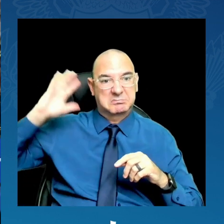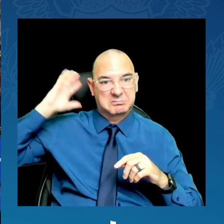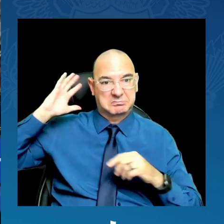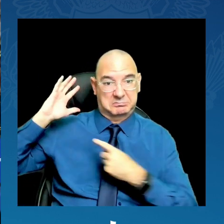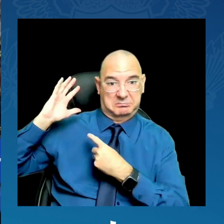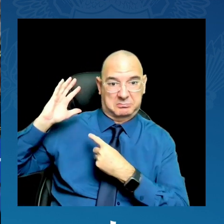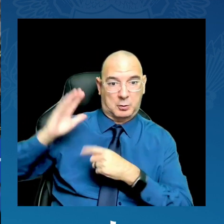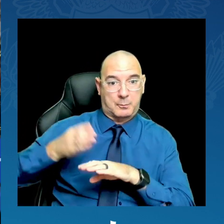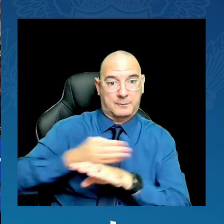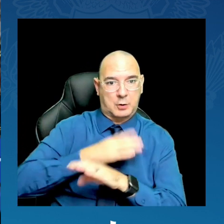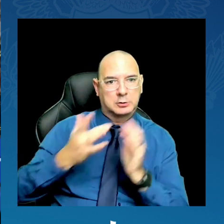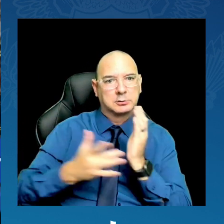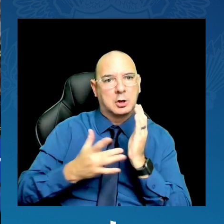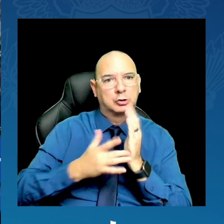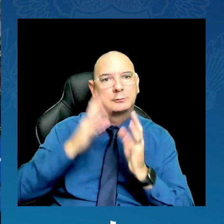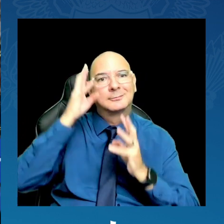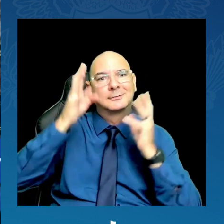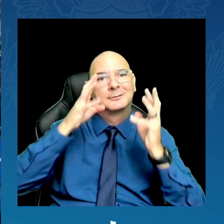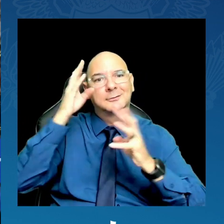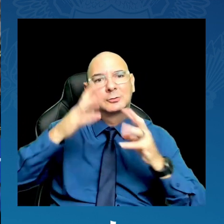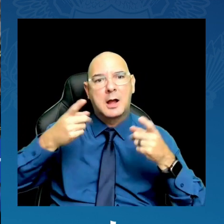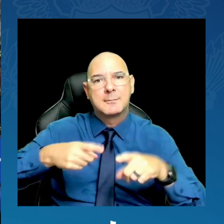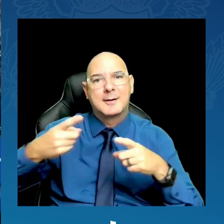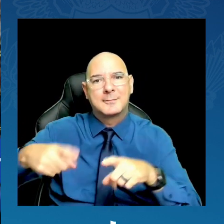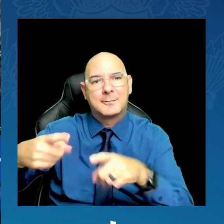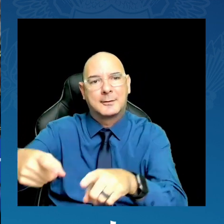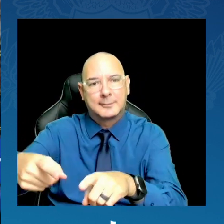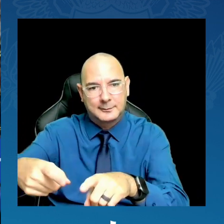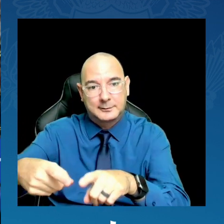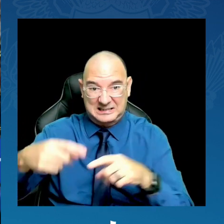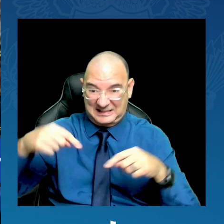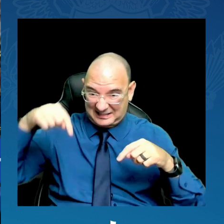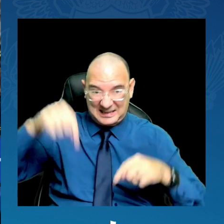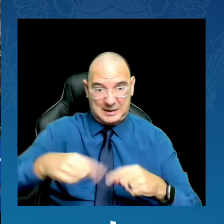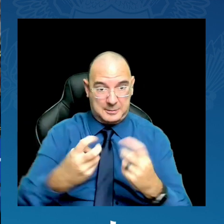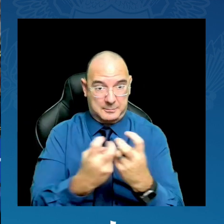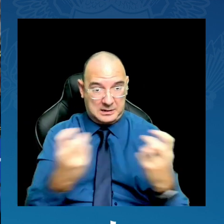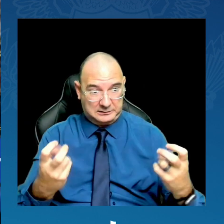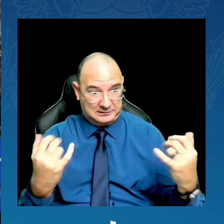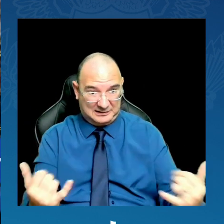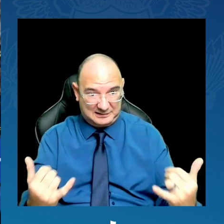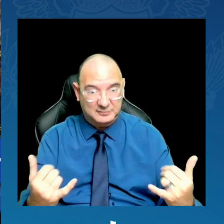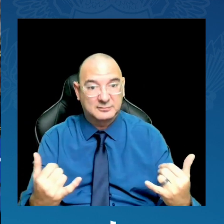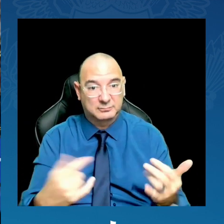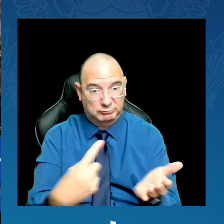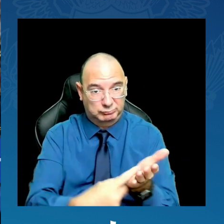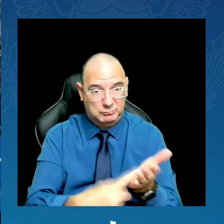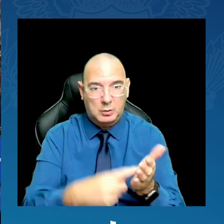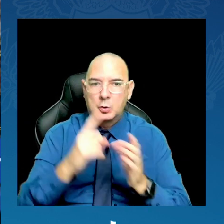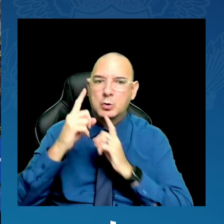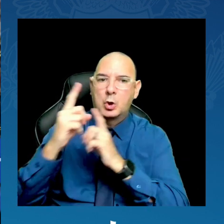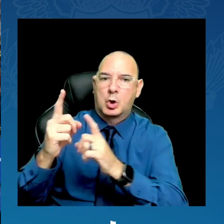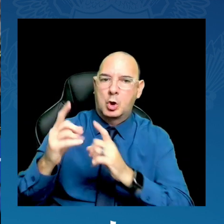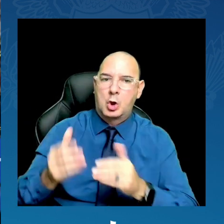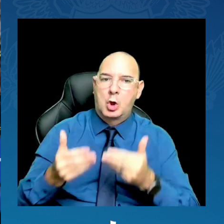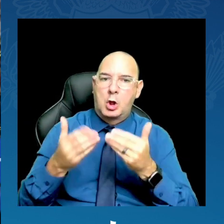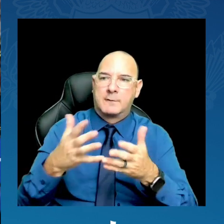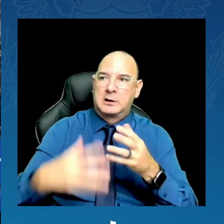And so this panel is designed to offer us additional perspectives about the need